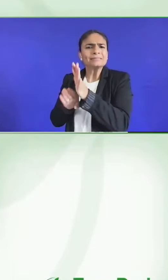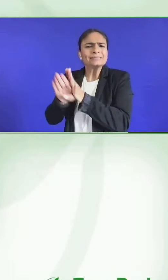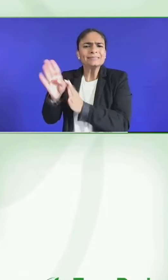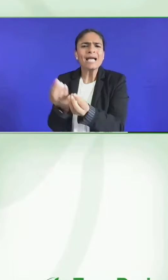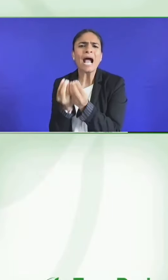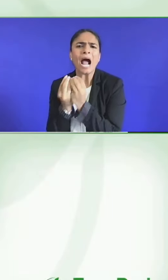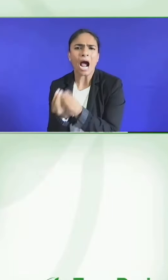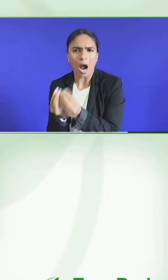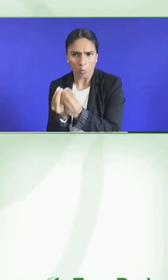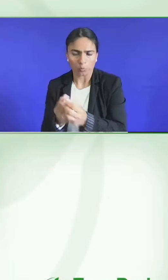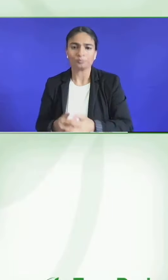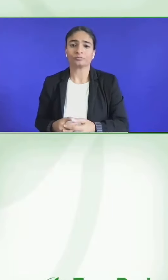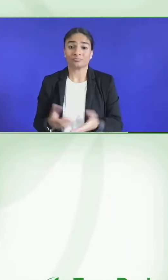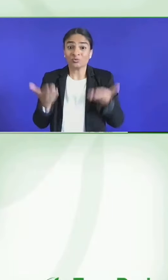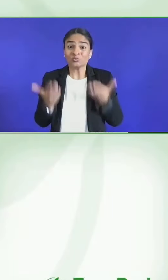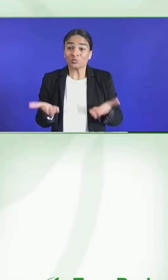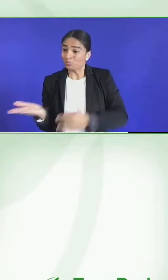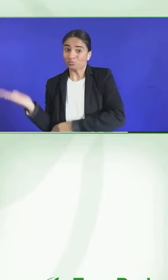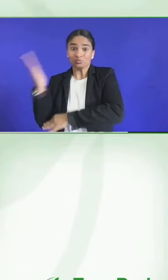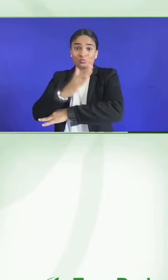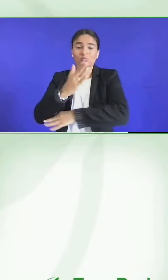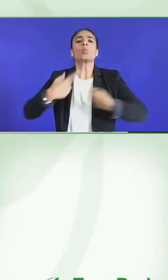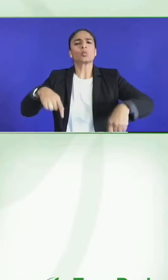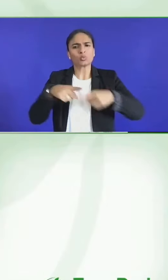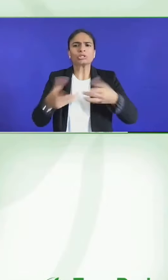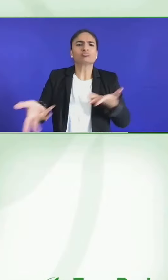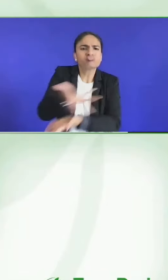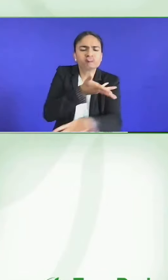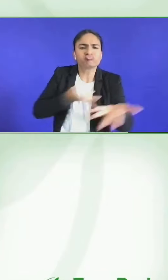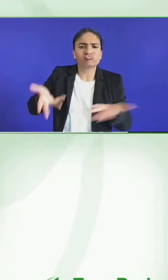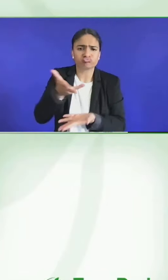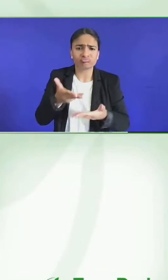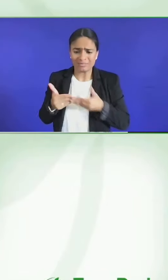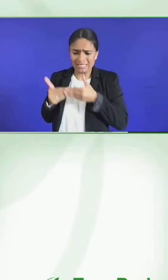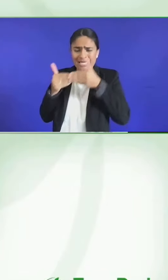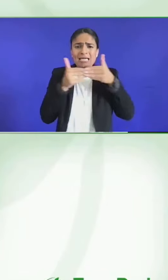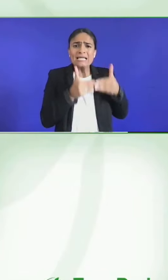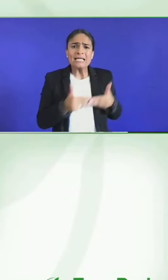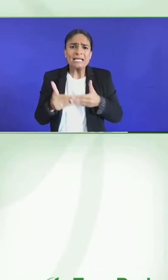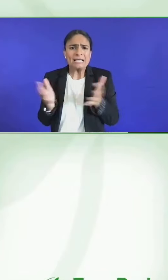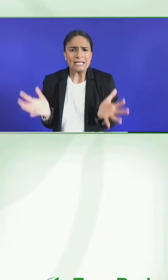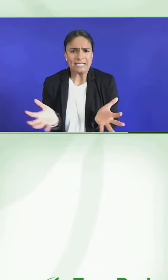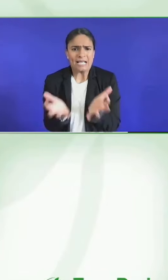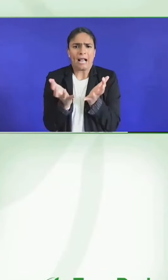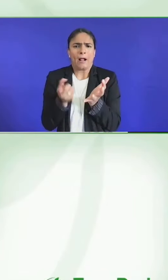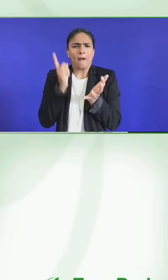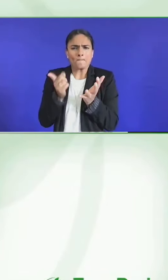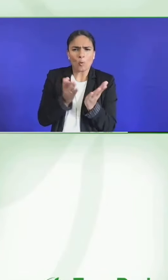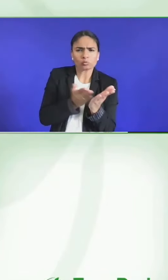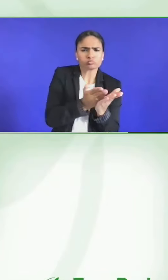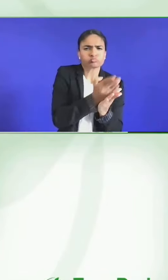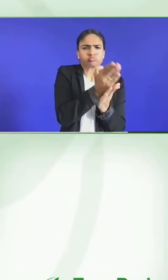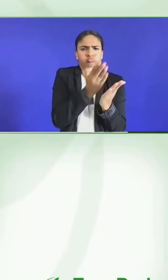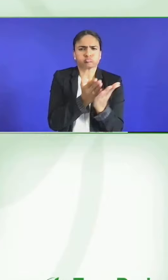In Europe at least over 80% of care that is provided, both professionally and unprofessionally is done by women, and of course